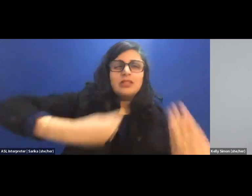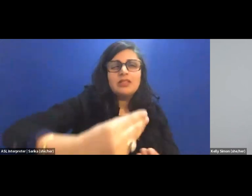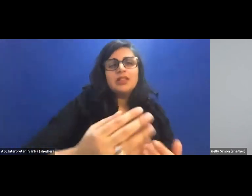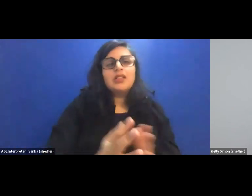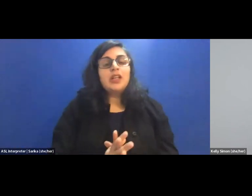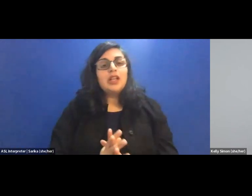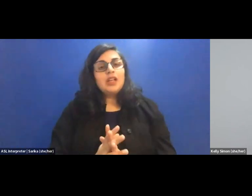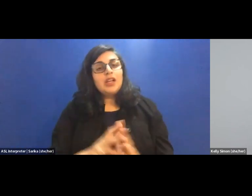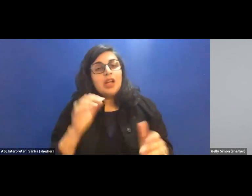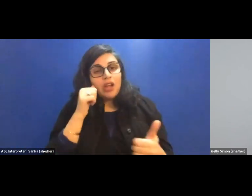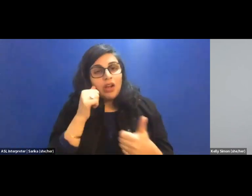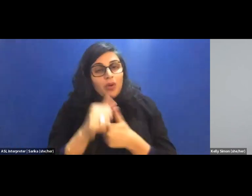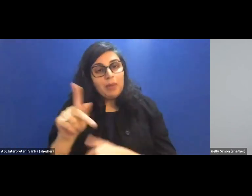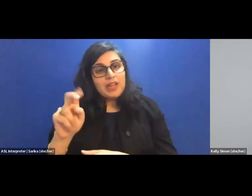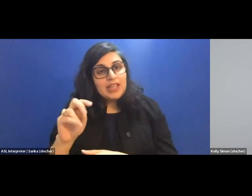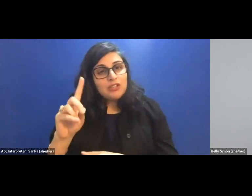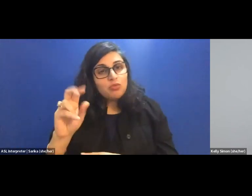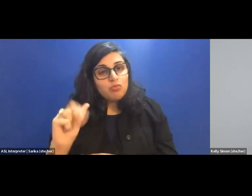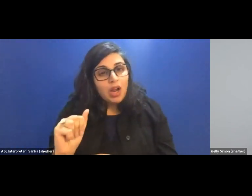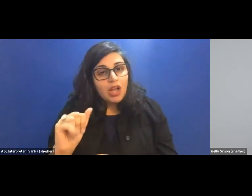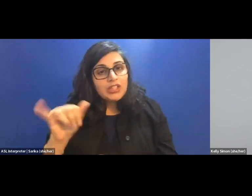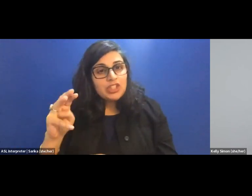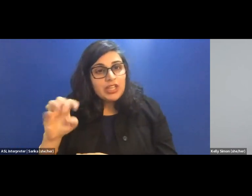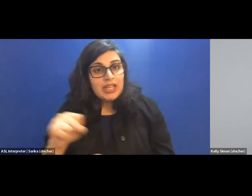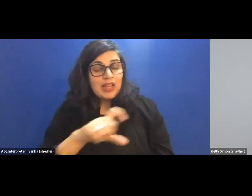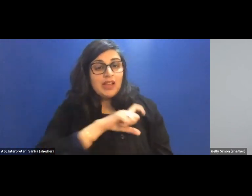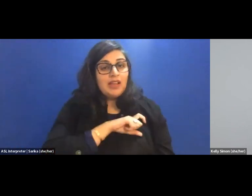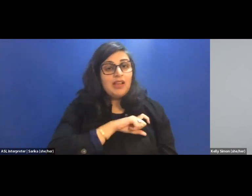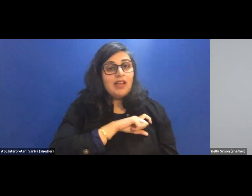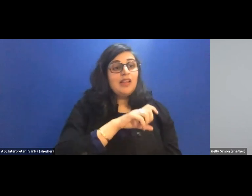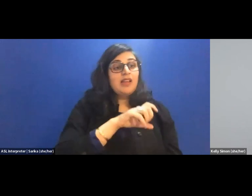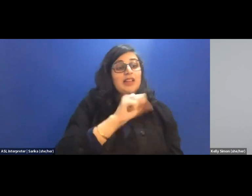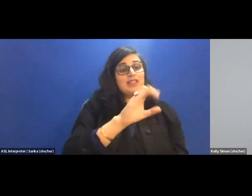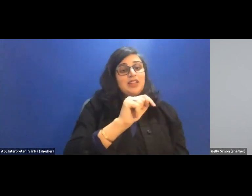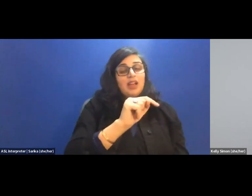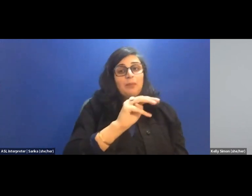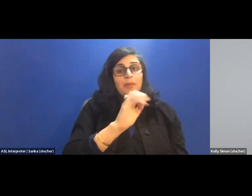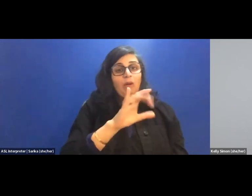racist policing. That has persisted for generations.